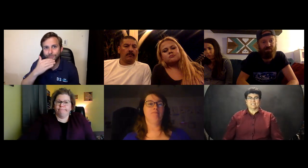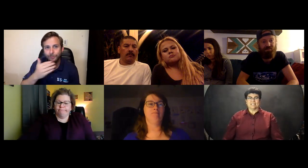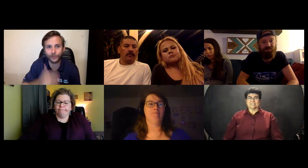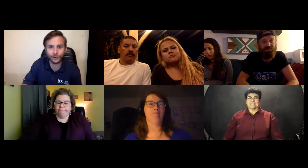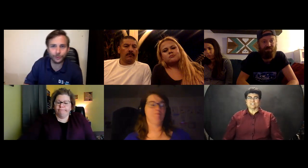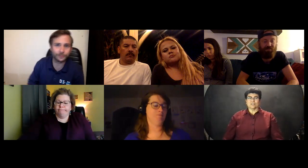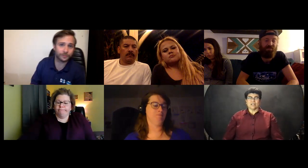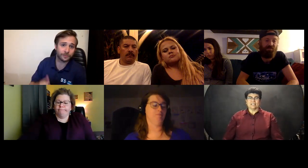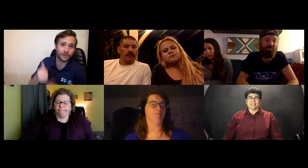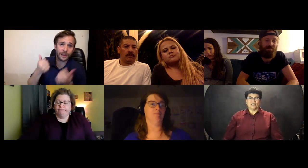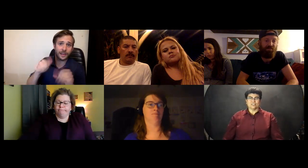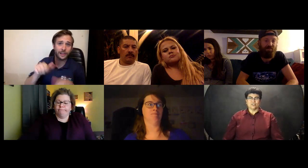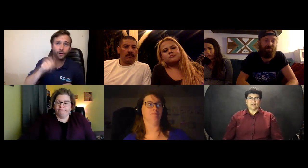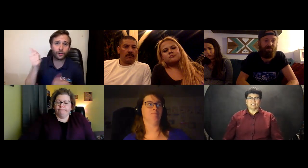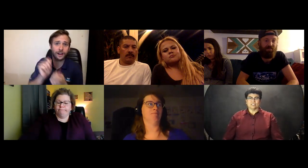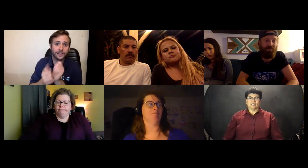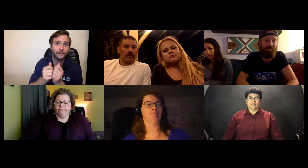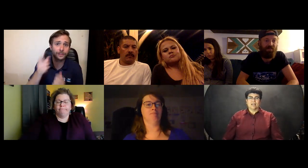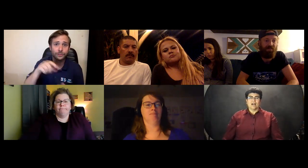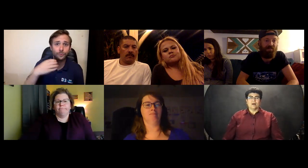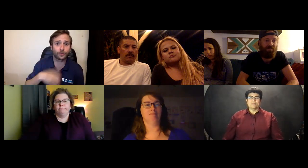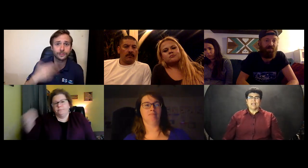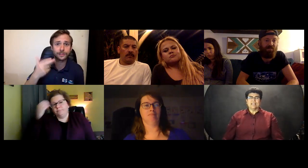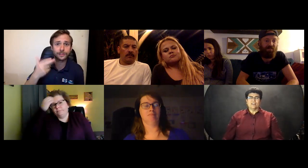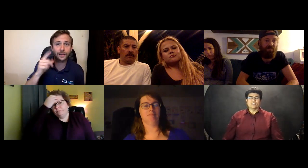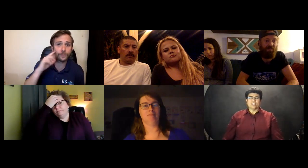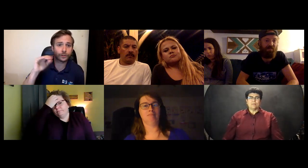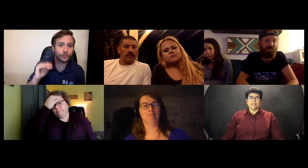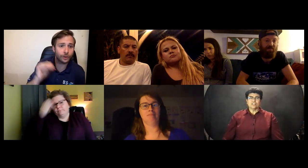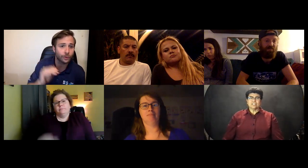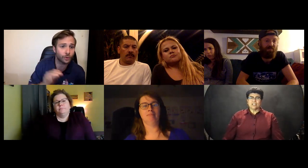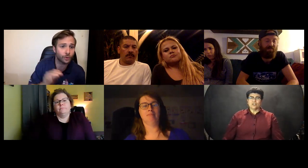nick says great thank you so much